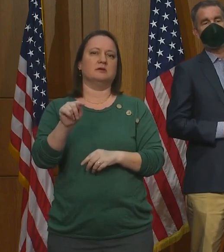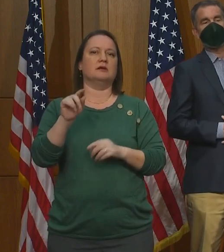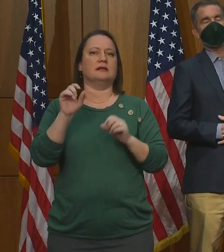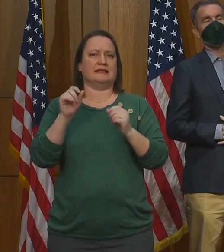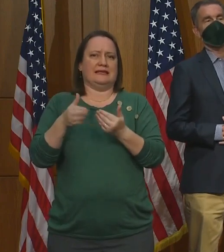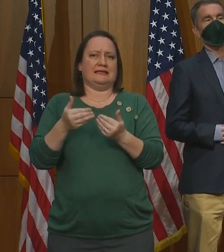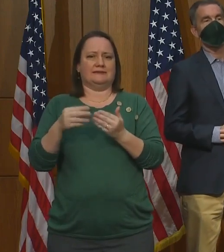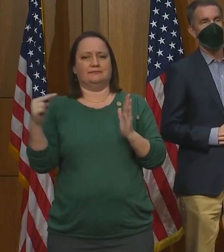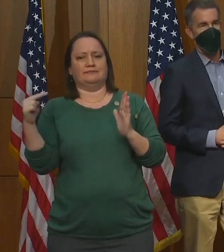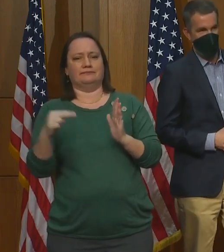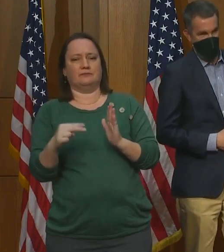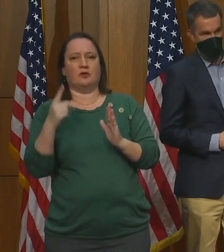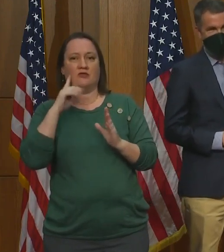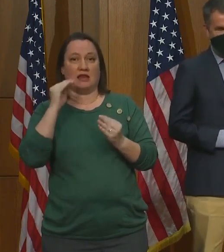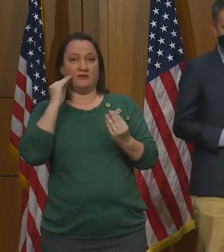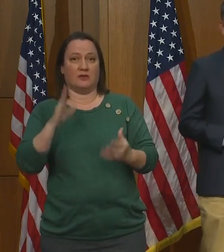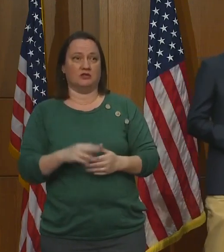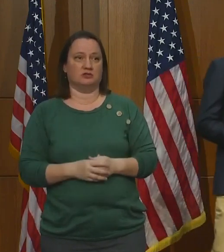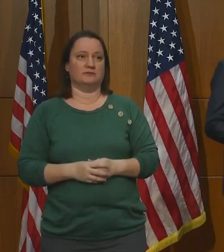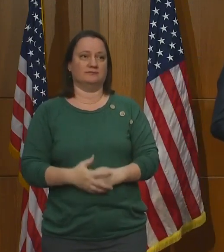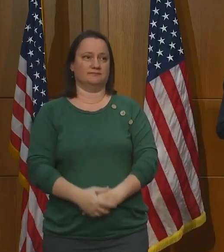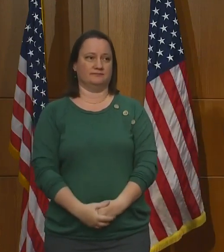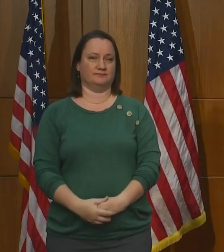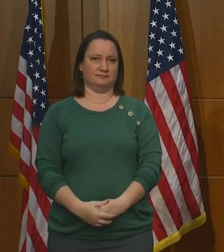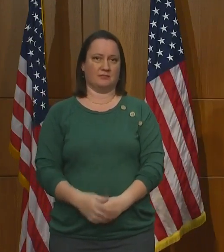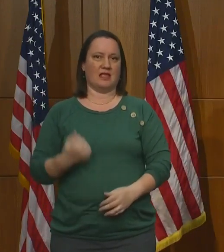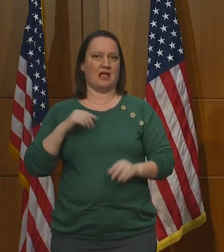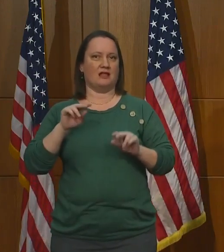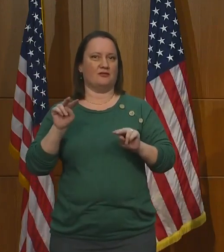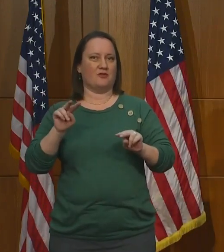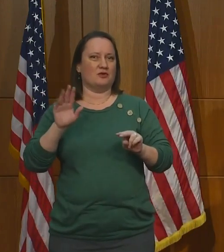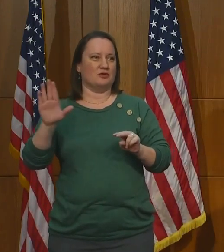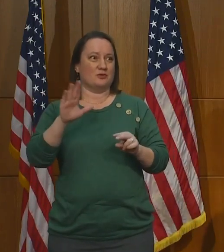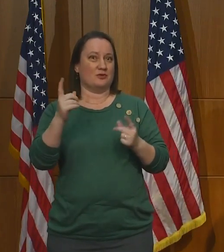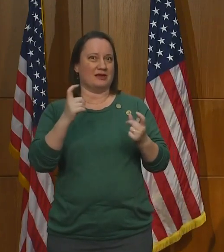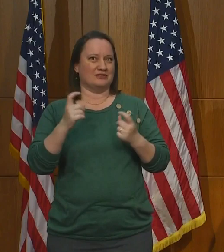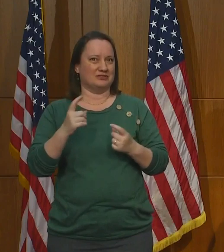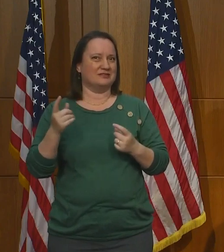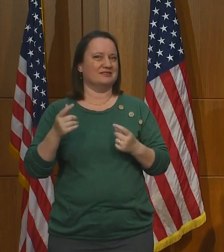POINT THAT CAN EASILY BE ACCESSED TO PROVIDE THAT INFORMATION. THANK YOU GOVERNOR